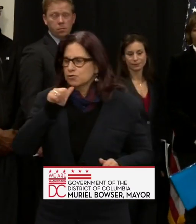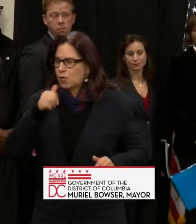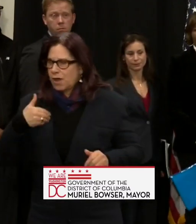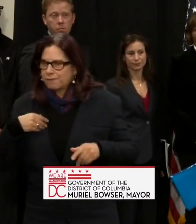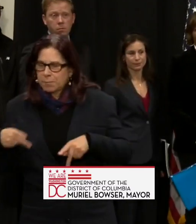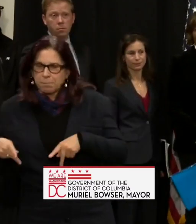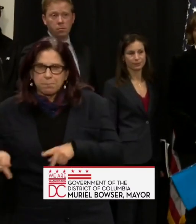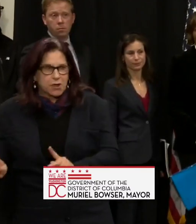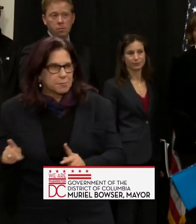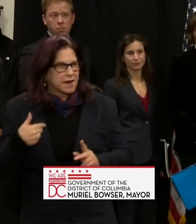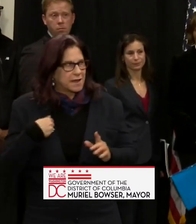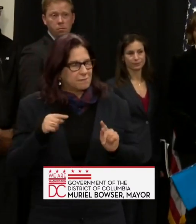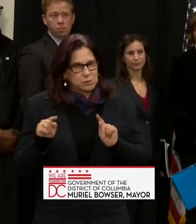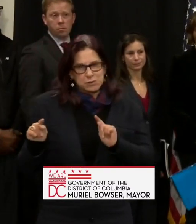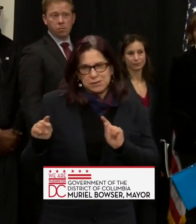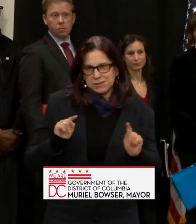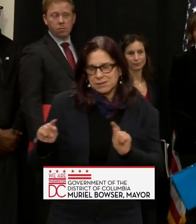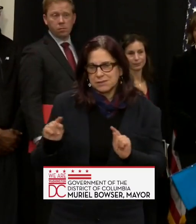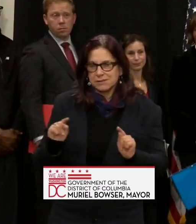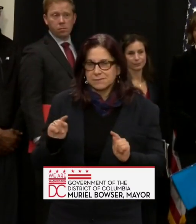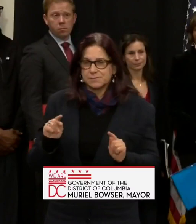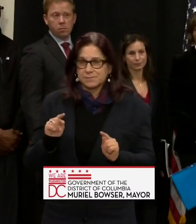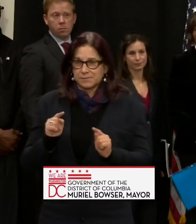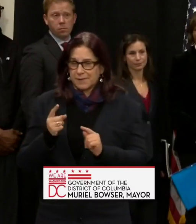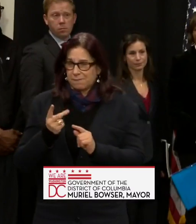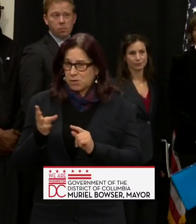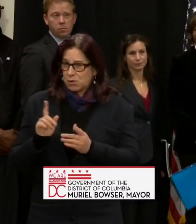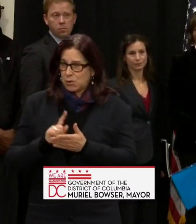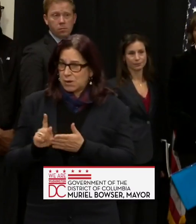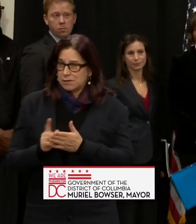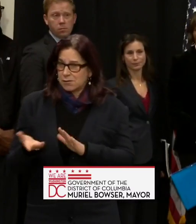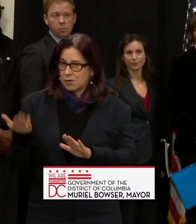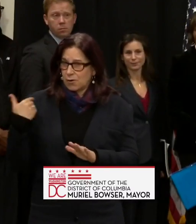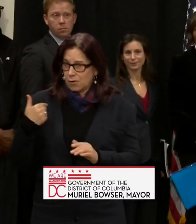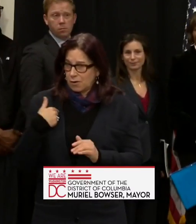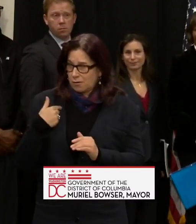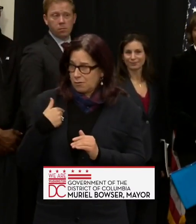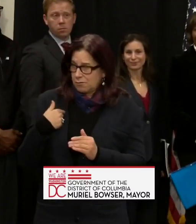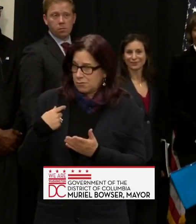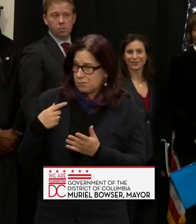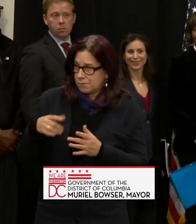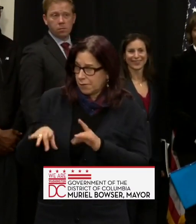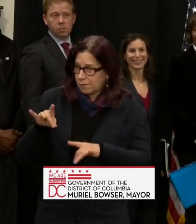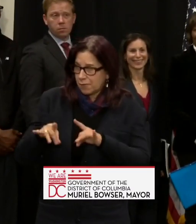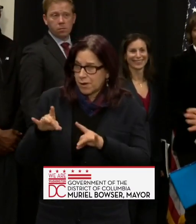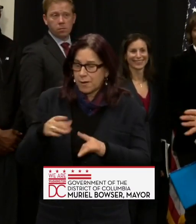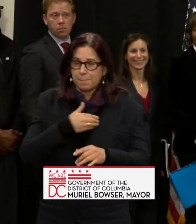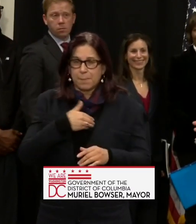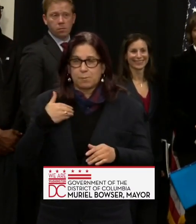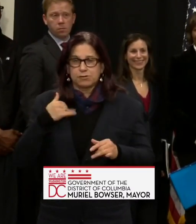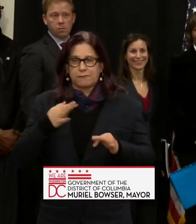COUPLE OF WEEKS AGO I WAS TRYING TO FIND MEMBERS OF MY CABINET, THE CHIEF, THE FIRE CHIEF SPECIFICALLY AND THEY WERE ALL